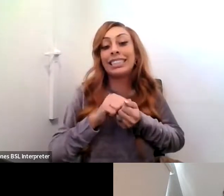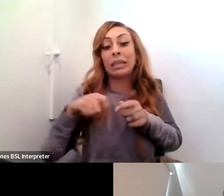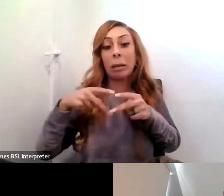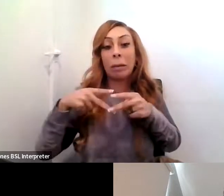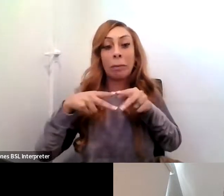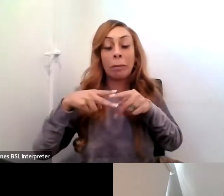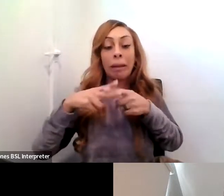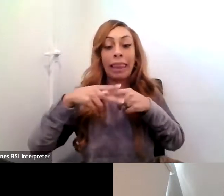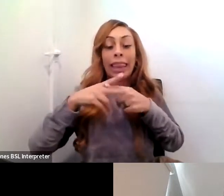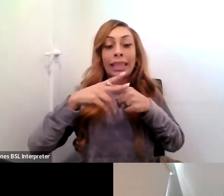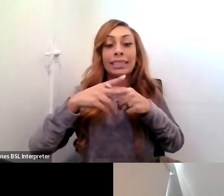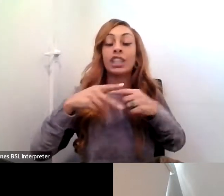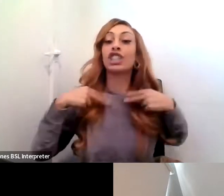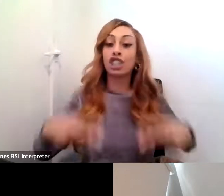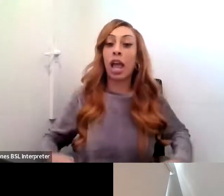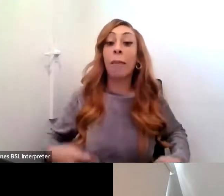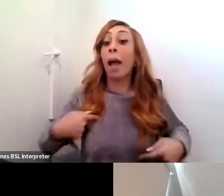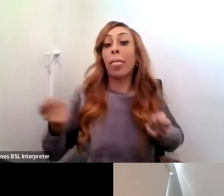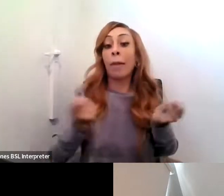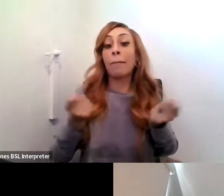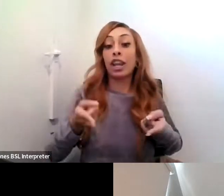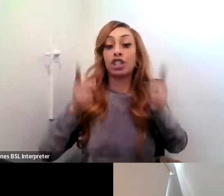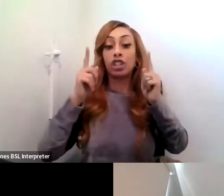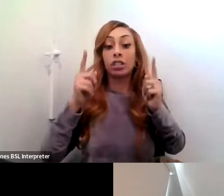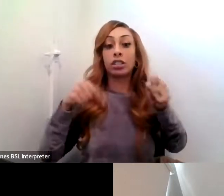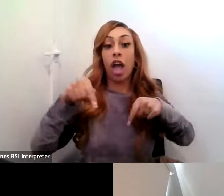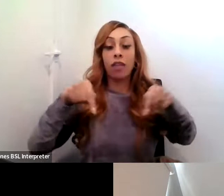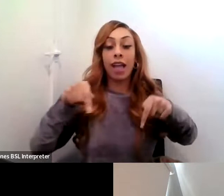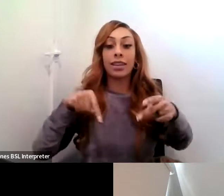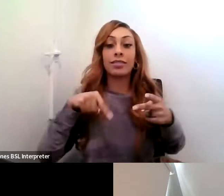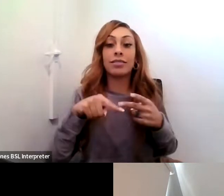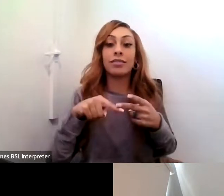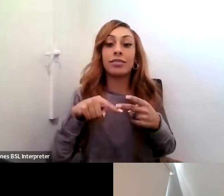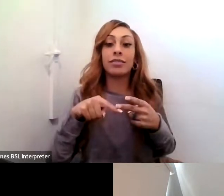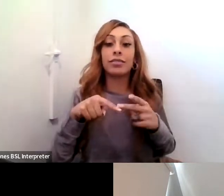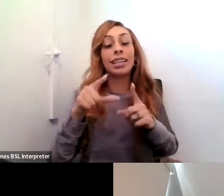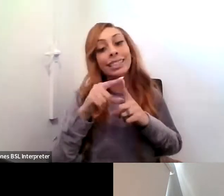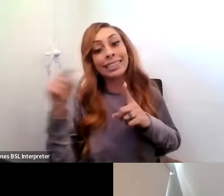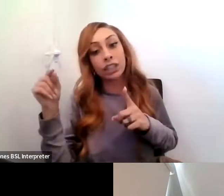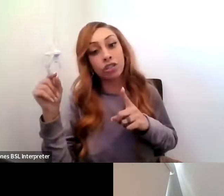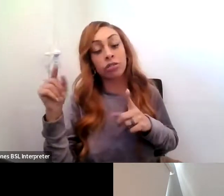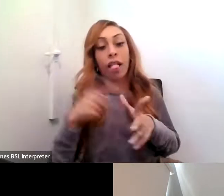And as Rob said, I am the managing director of a digital agency called Substrakt.